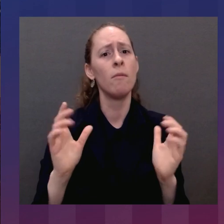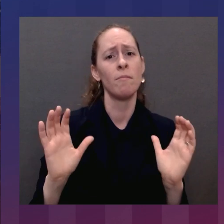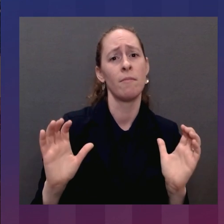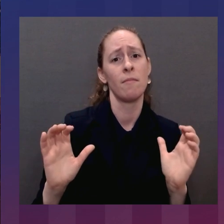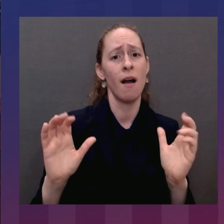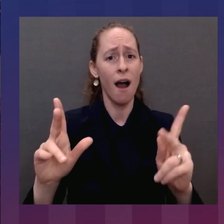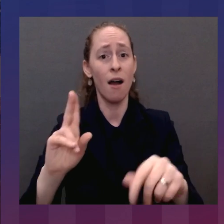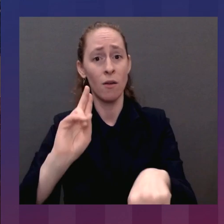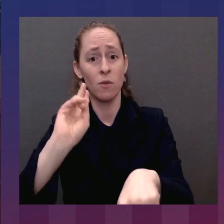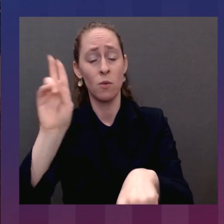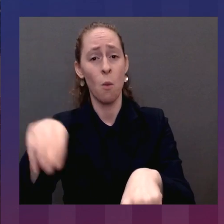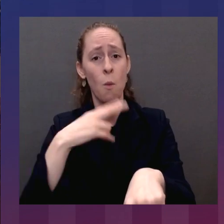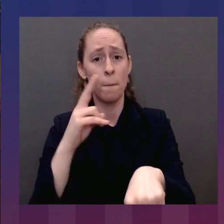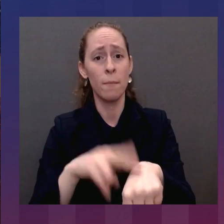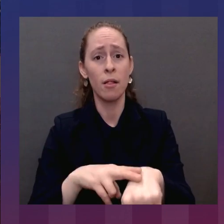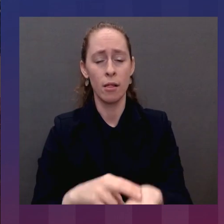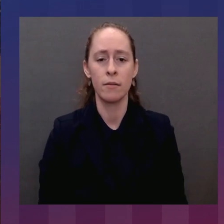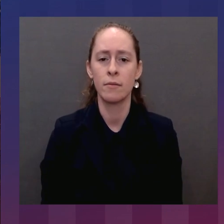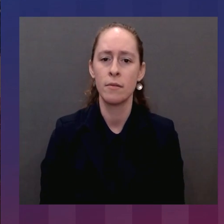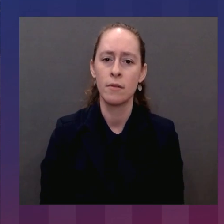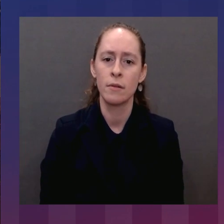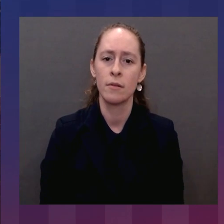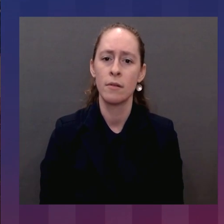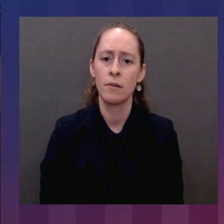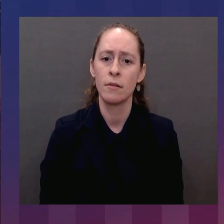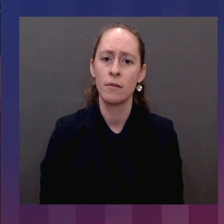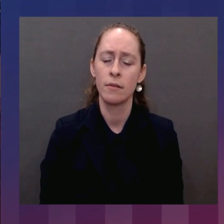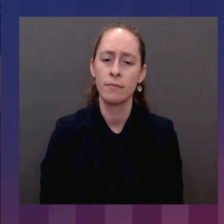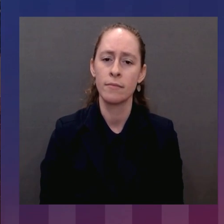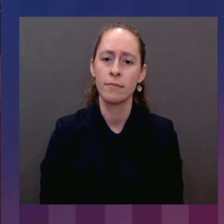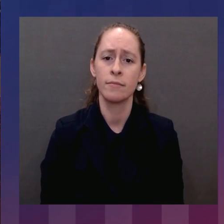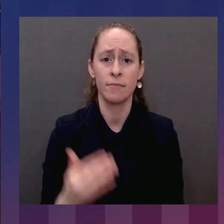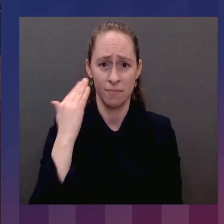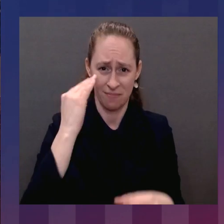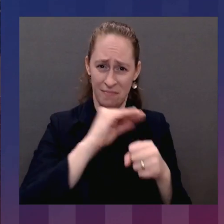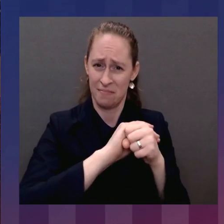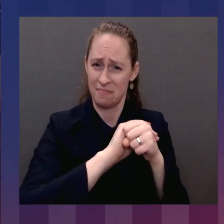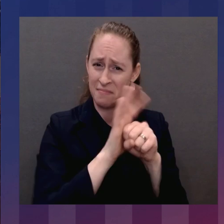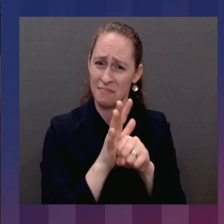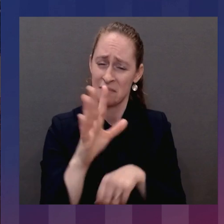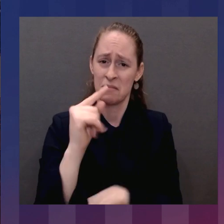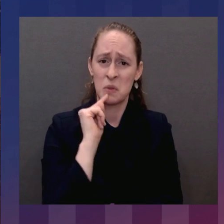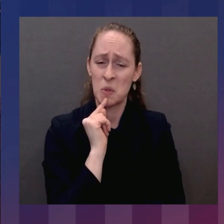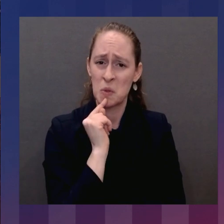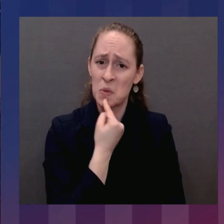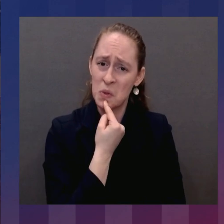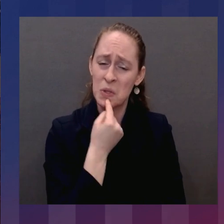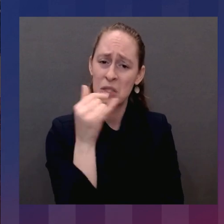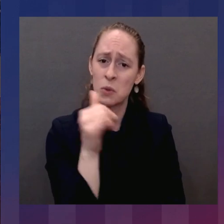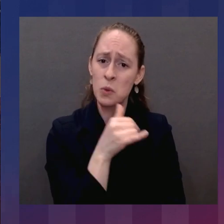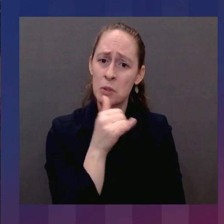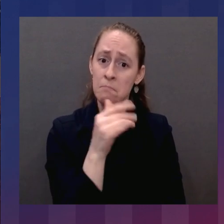with severe cases down to a level not seen since July of last year. Just a few days ago, the Centers for Disease Control